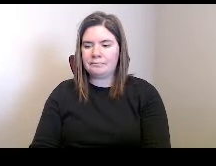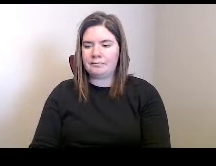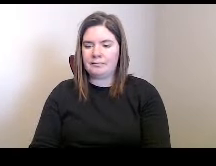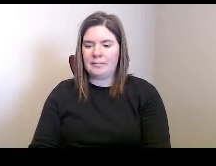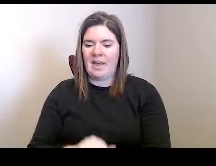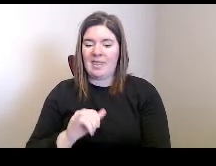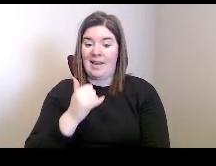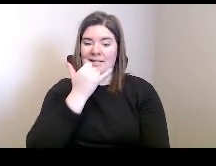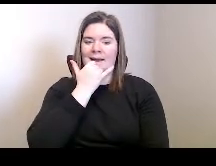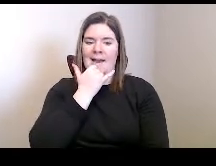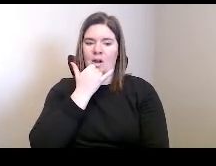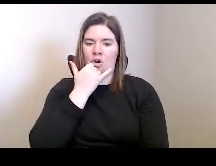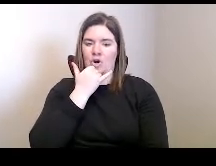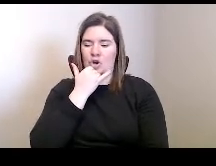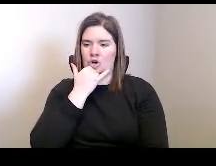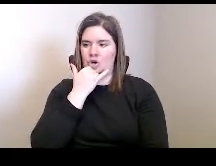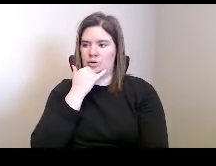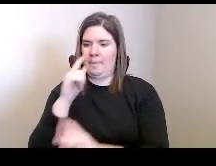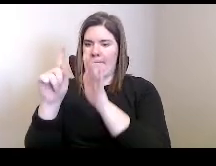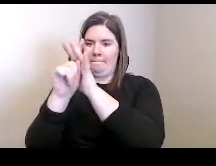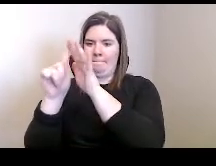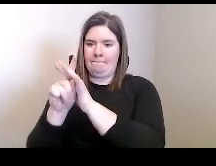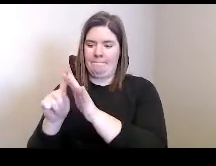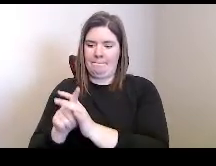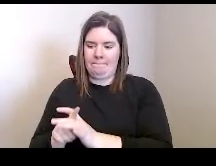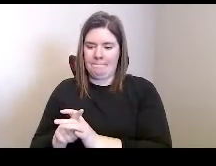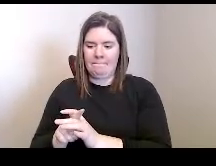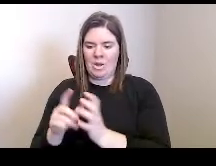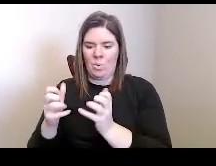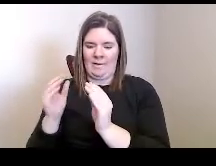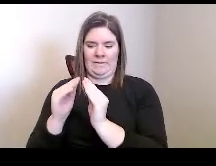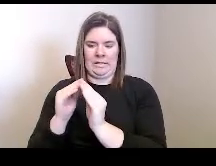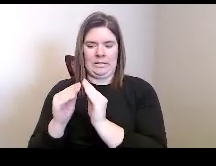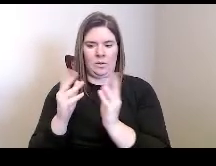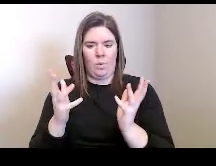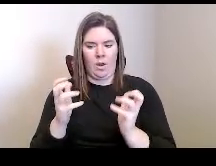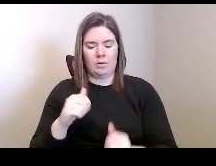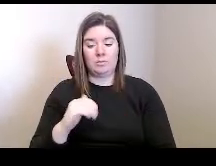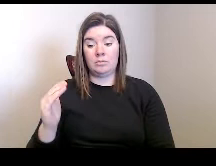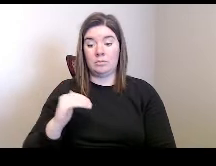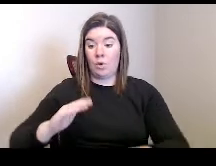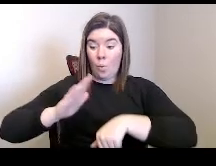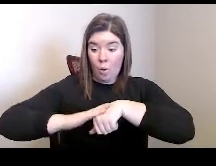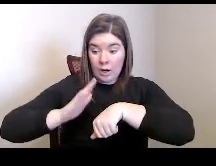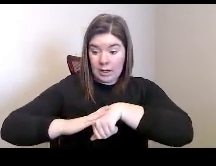sure that any errors in here are corrected. Warnings, again, I mean, those are things that